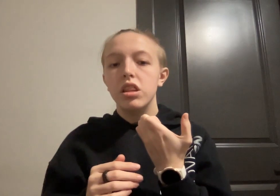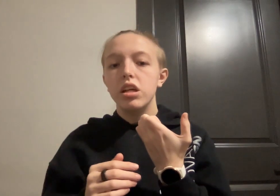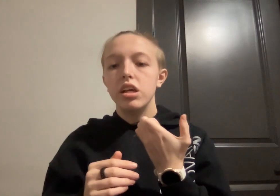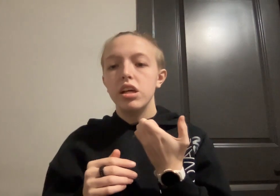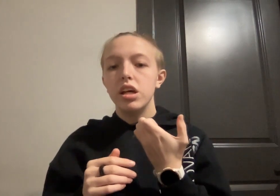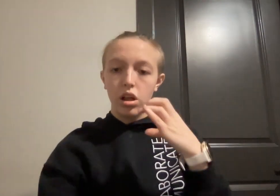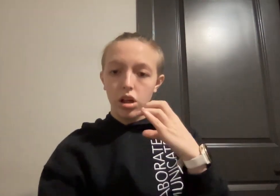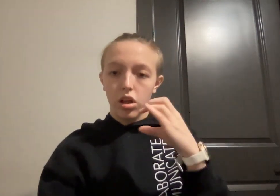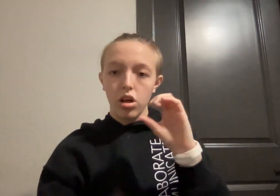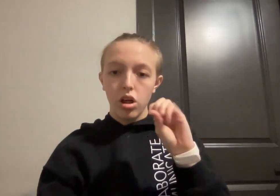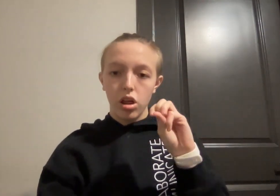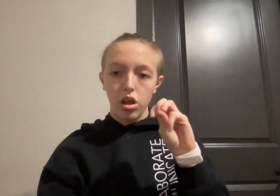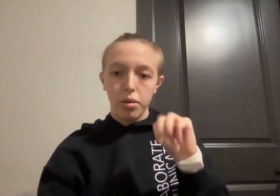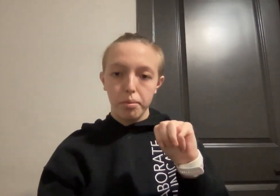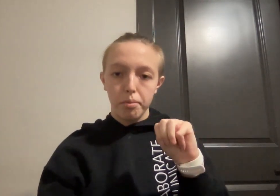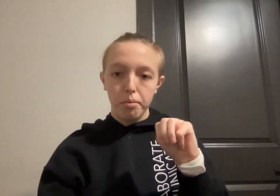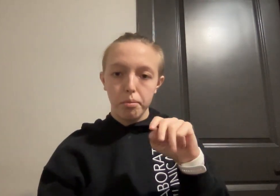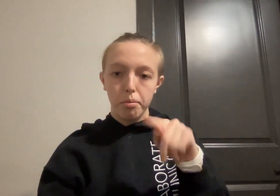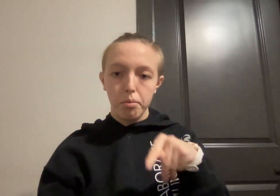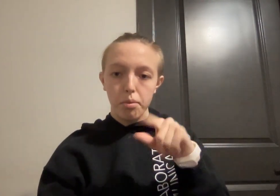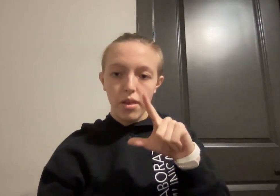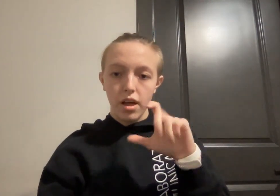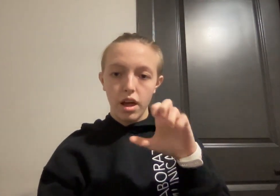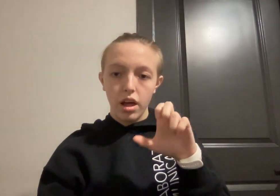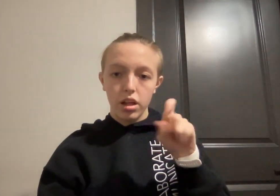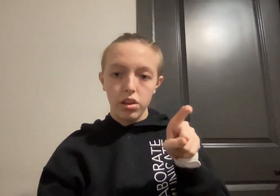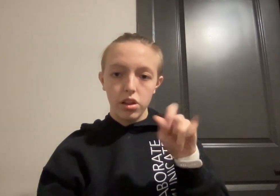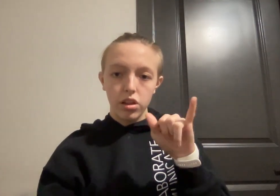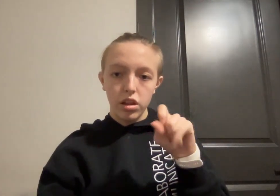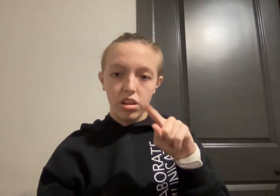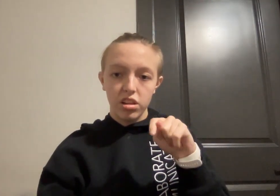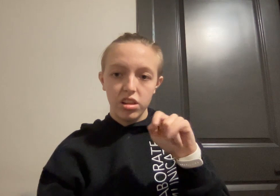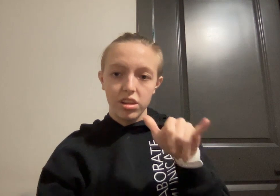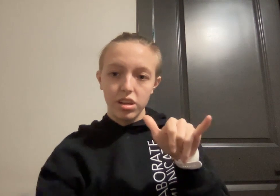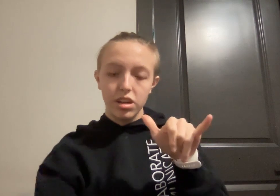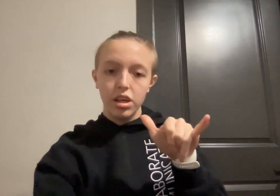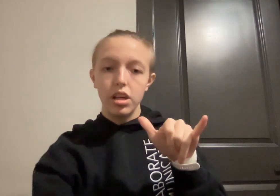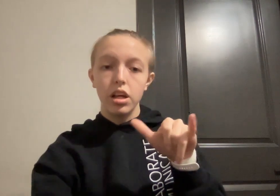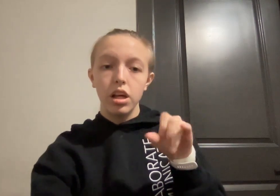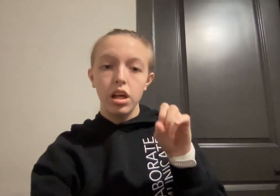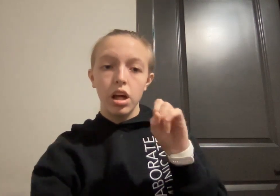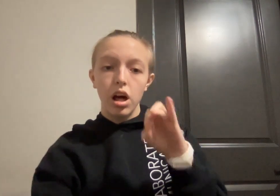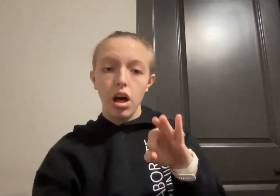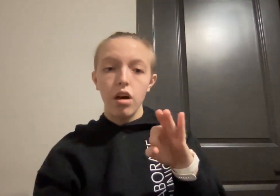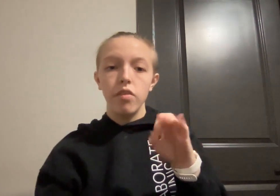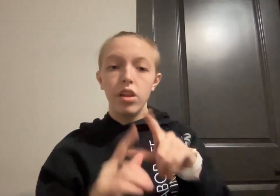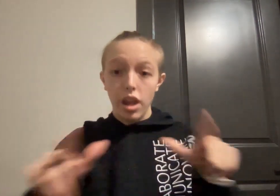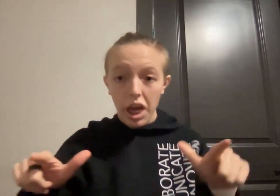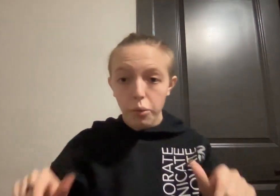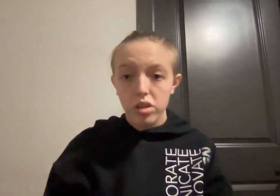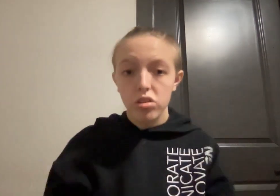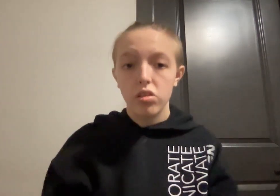the complexity of languages